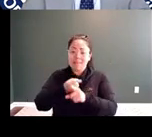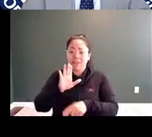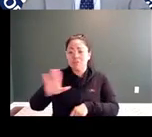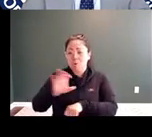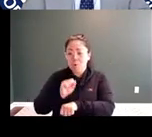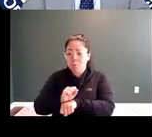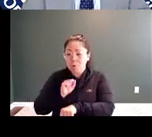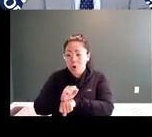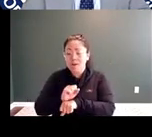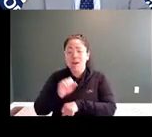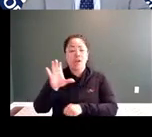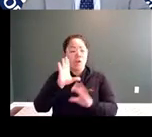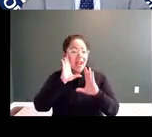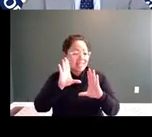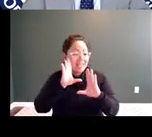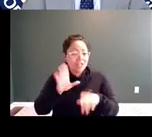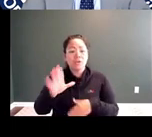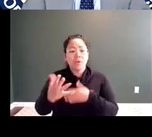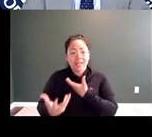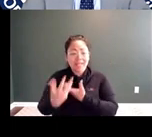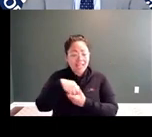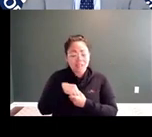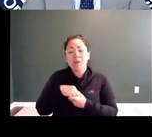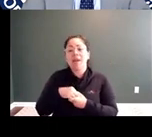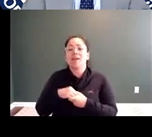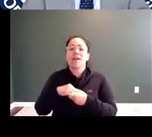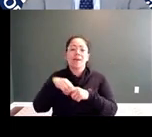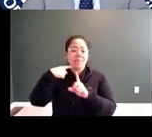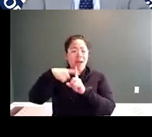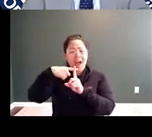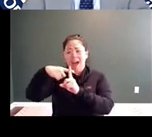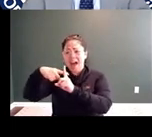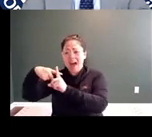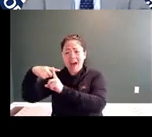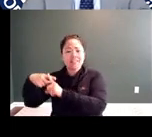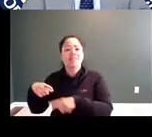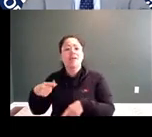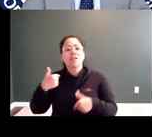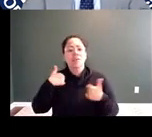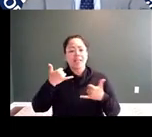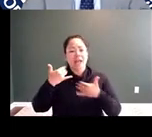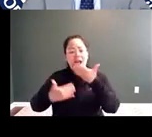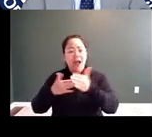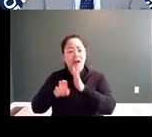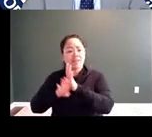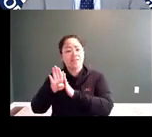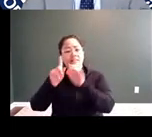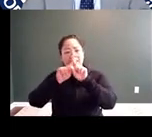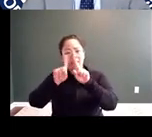your retention levels, your engagement, all of it. It's nothing but a positive thing. So as we go into kind of some of the tactics that you might be able to use